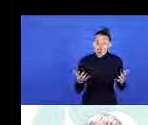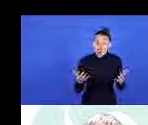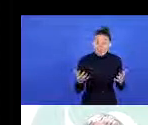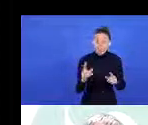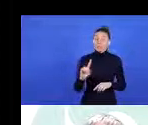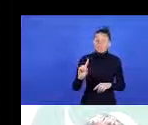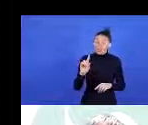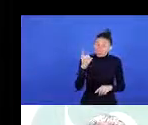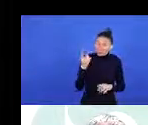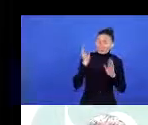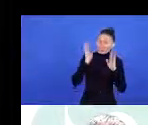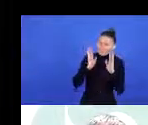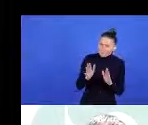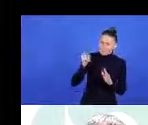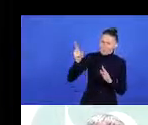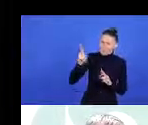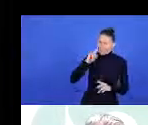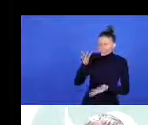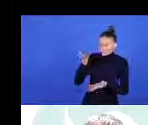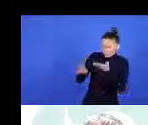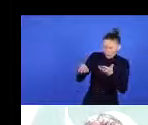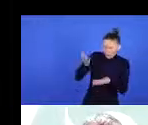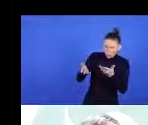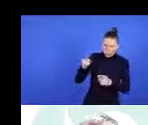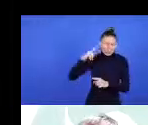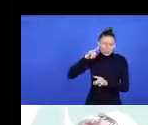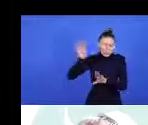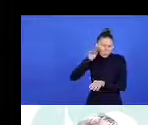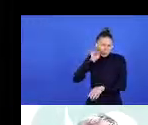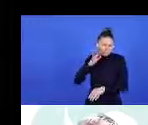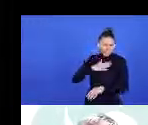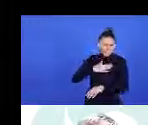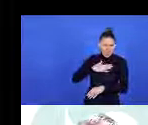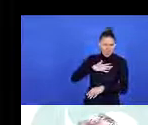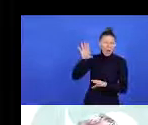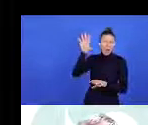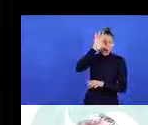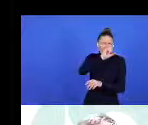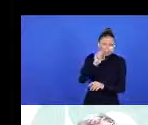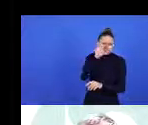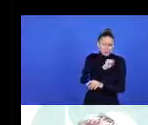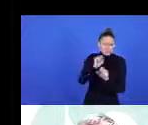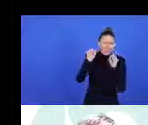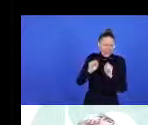place first with evaluation of auditory comprehension followed by training with a speech therapist, assessment and